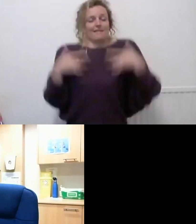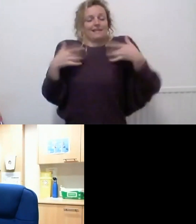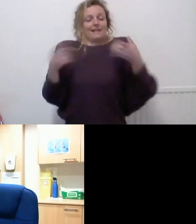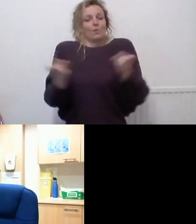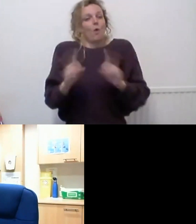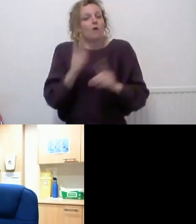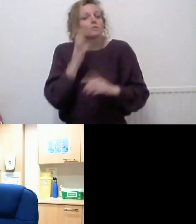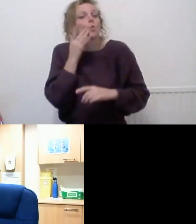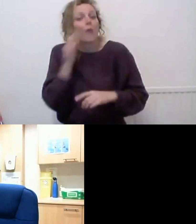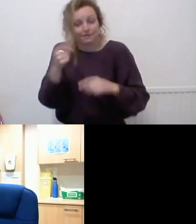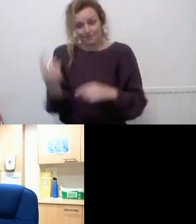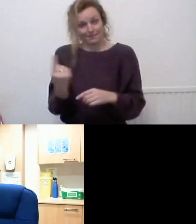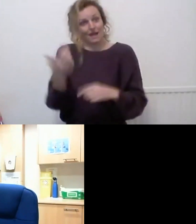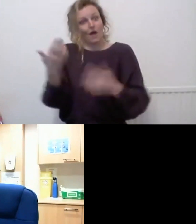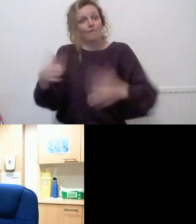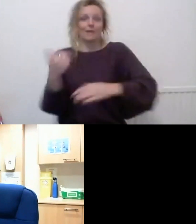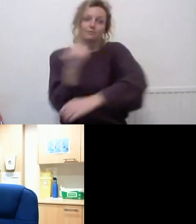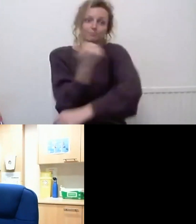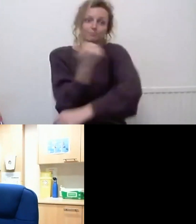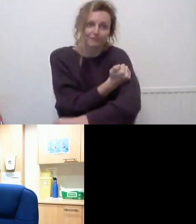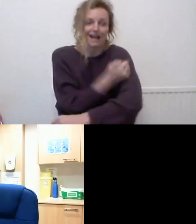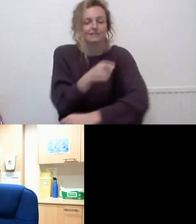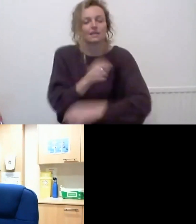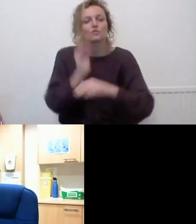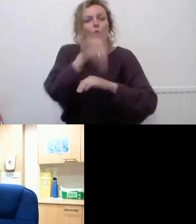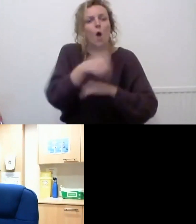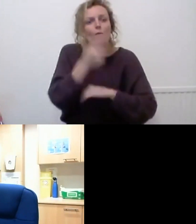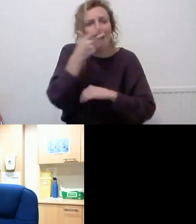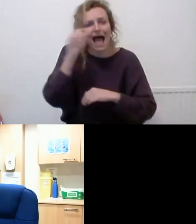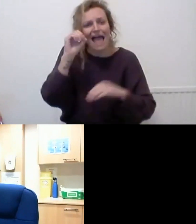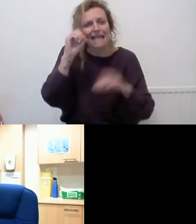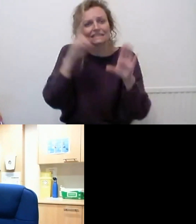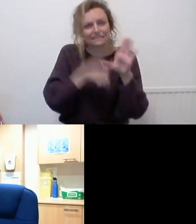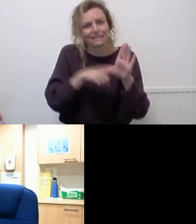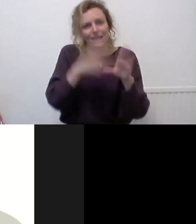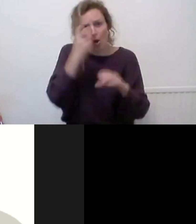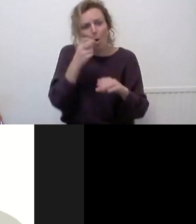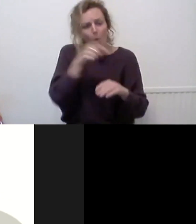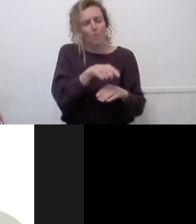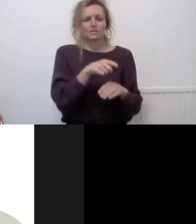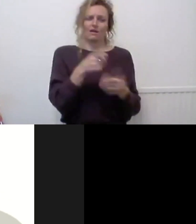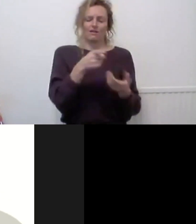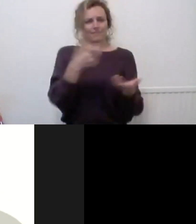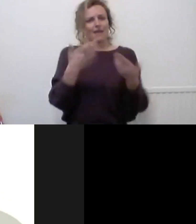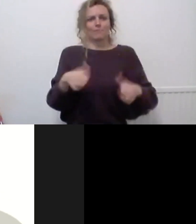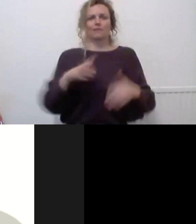their sleeves for the vaccine. Thank you Now our next panelist is Datsun huzefa.